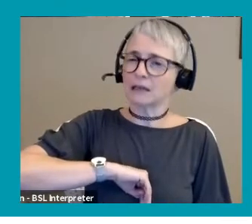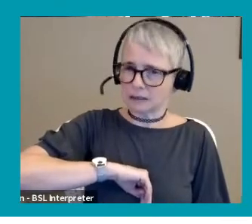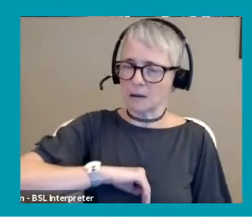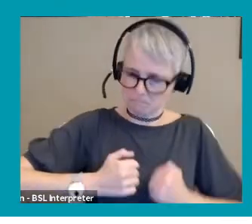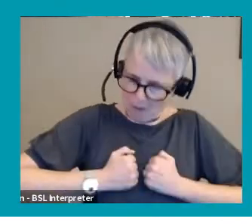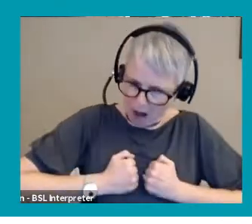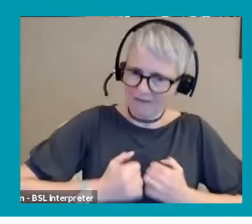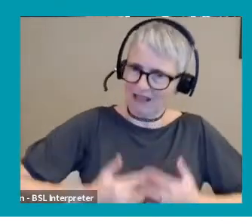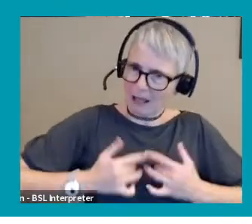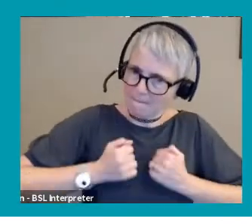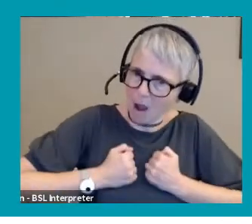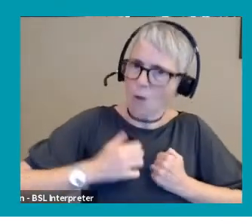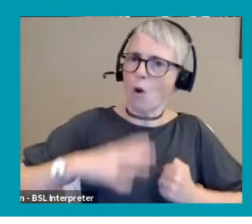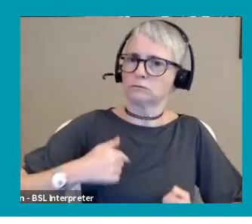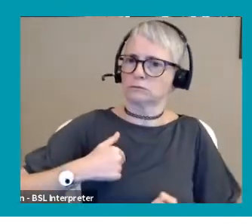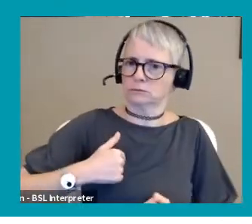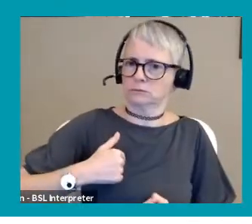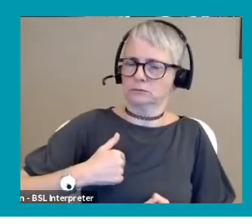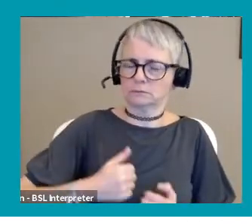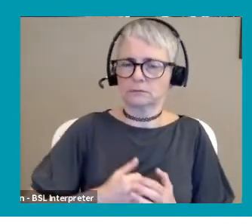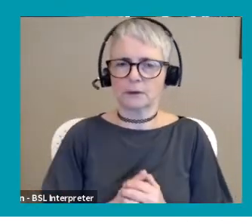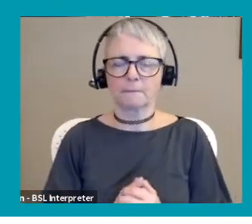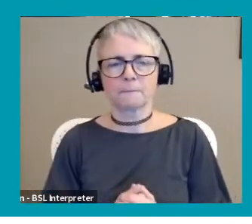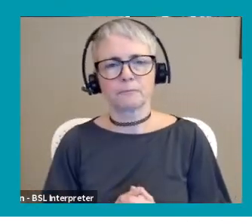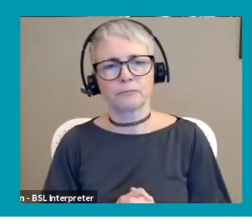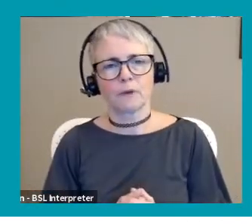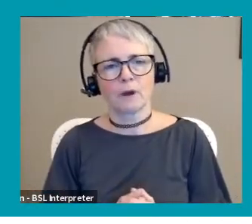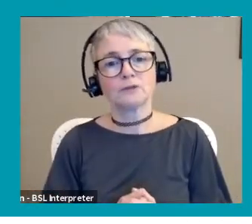just to give you a sense of values and why it's really important to get the